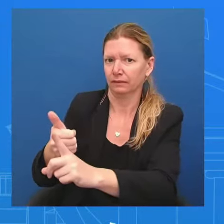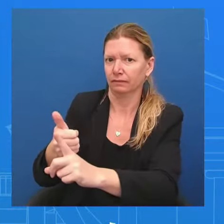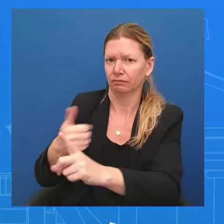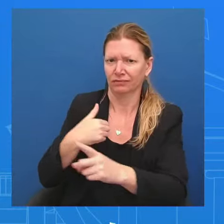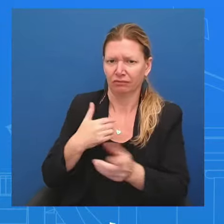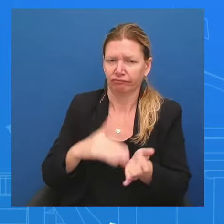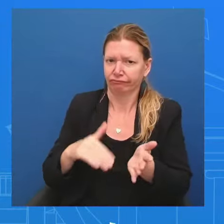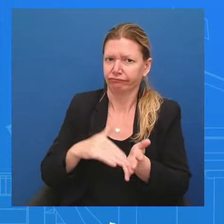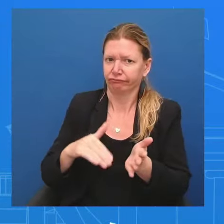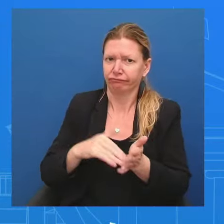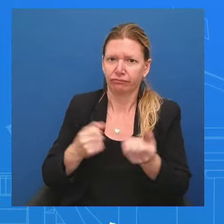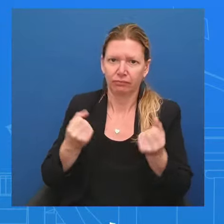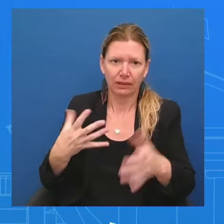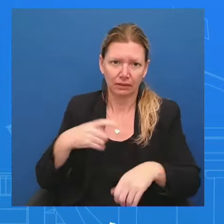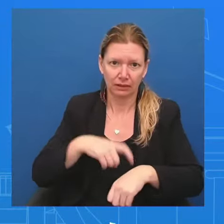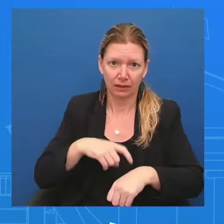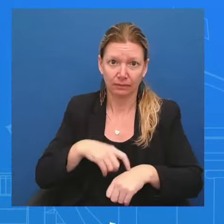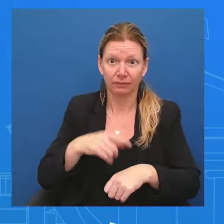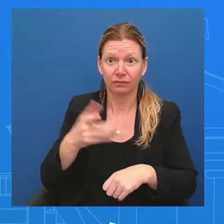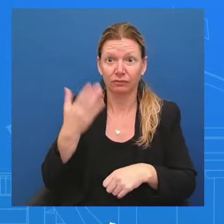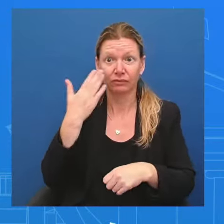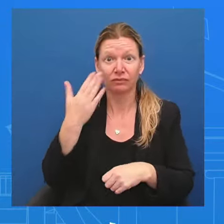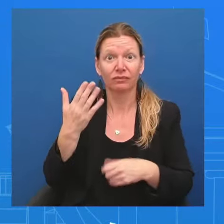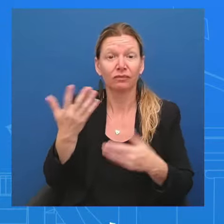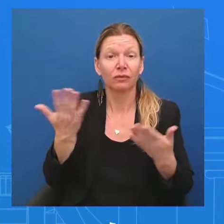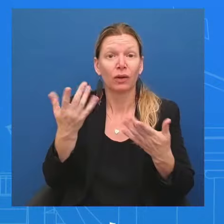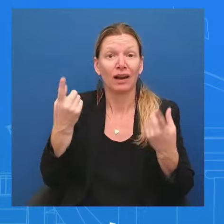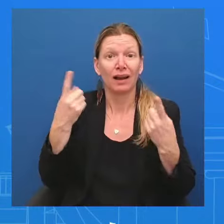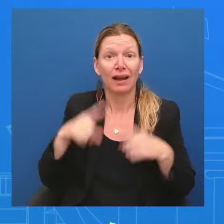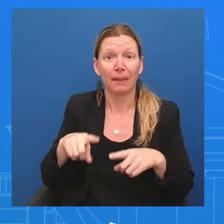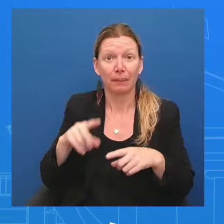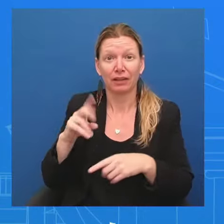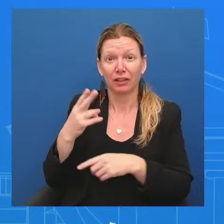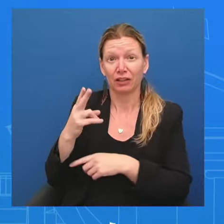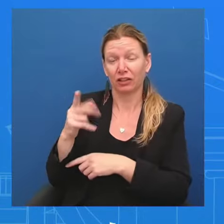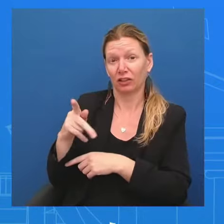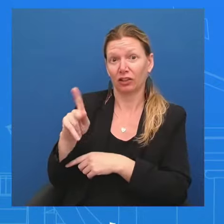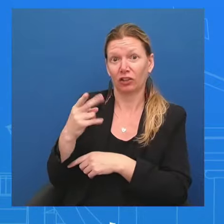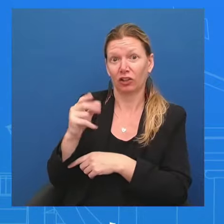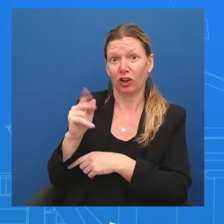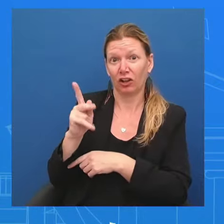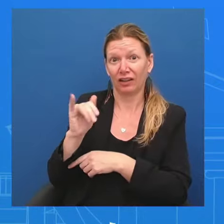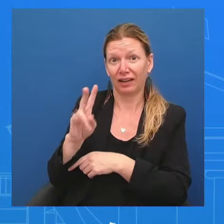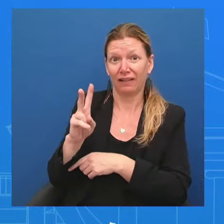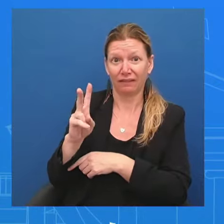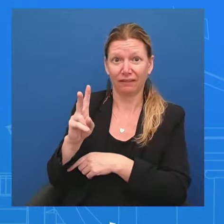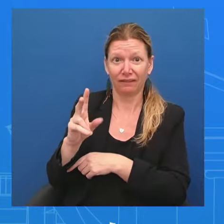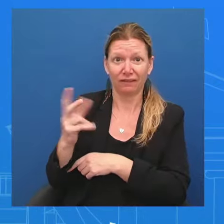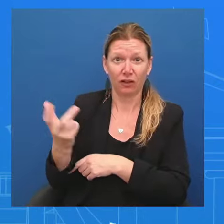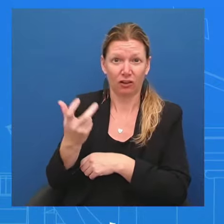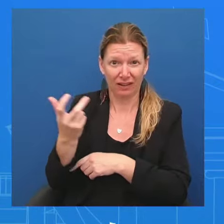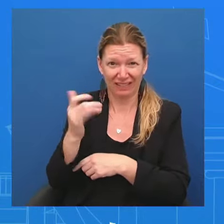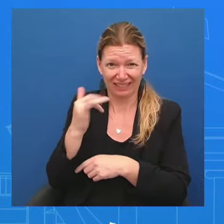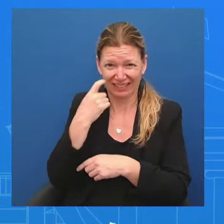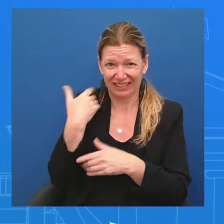certainly that is not important to note, two dozen people were killed, and it was just horrific.